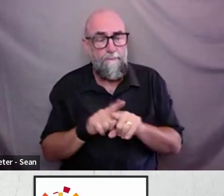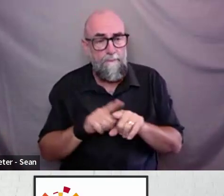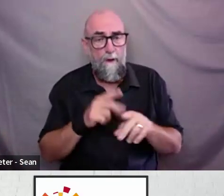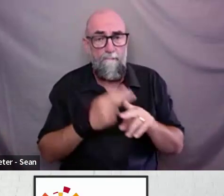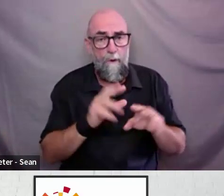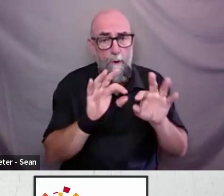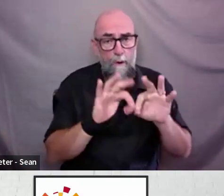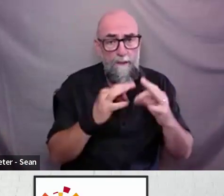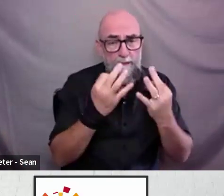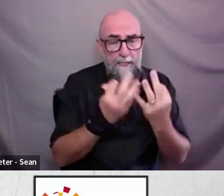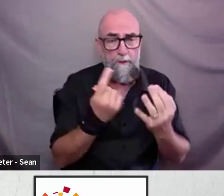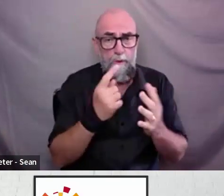climate Justice in the creative sector?